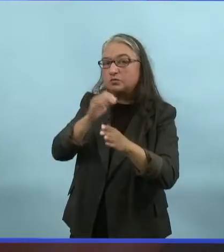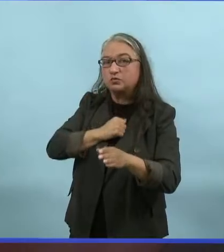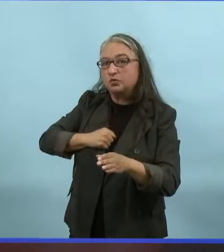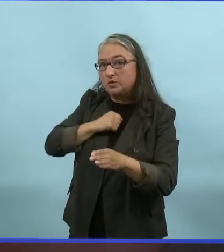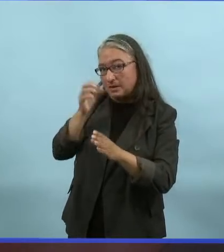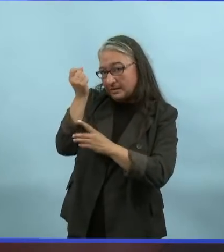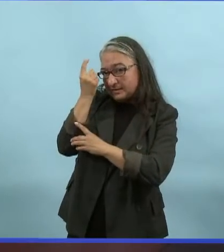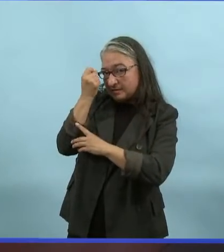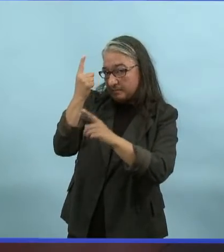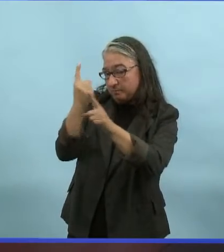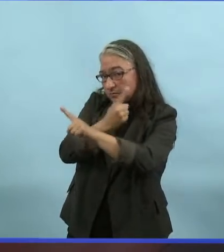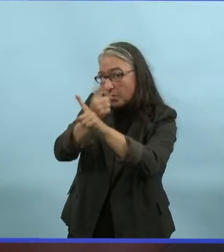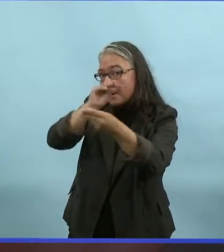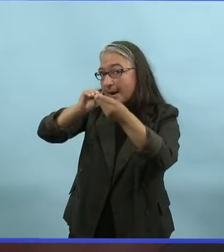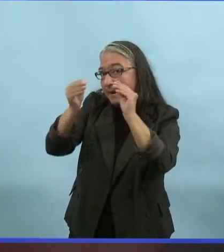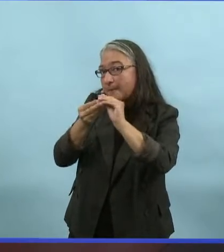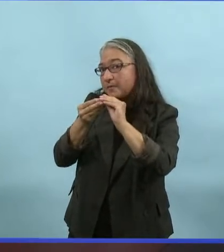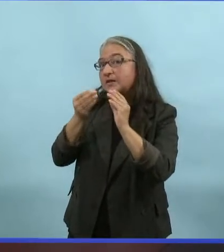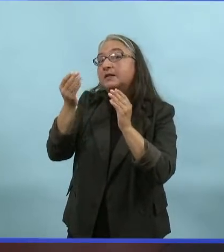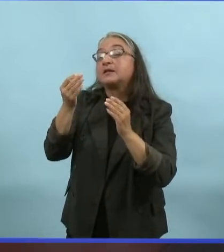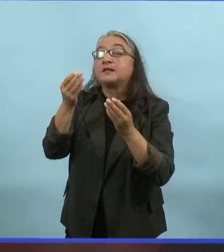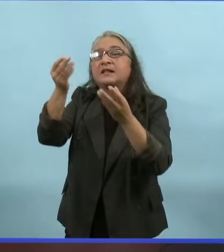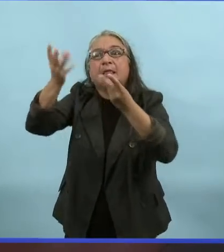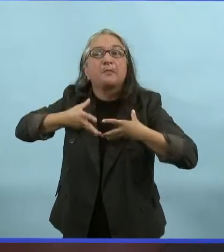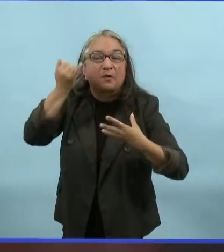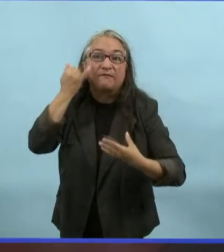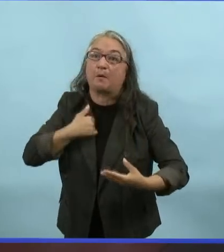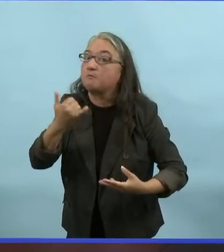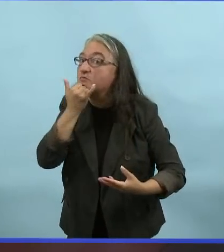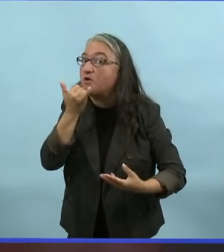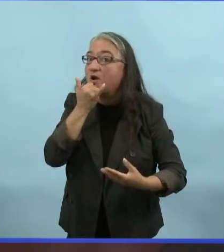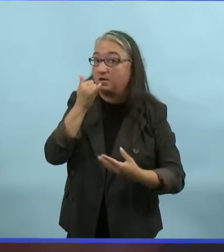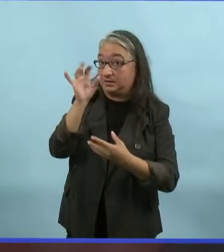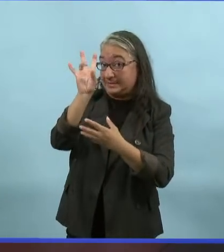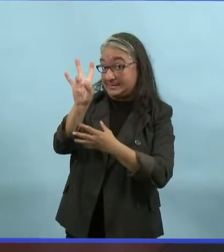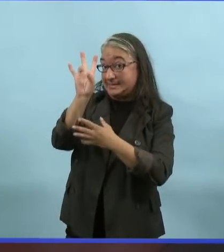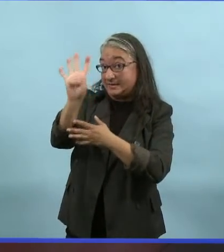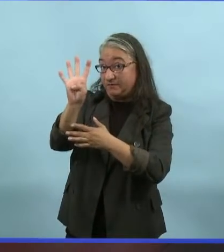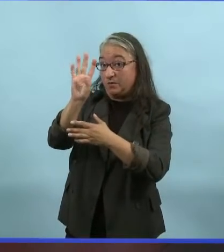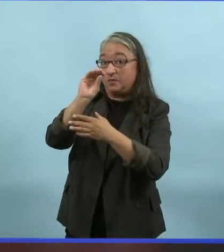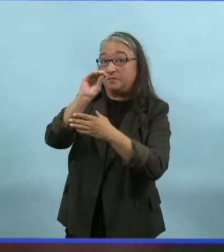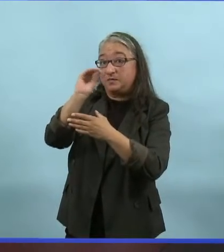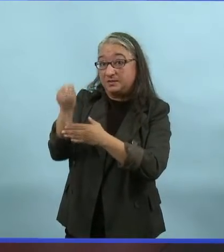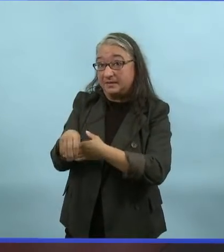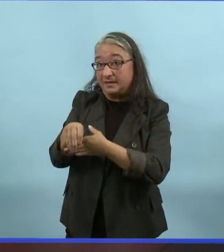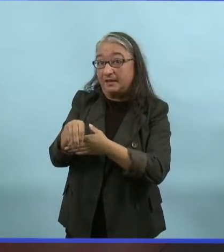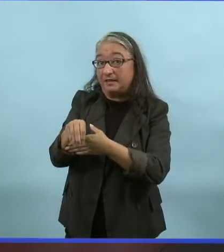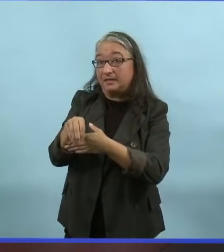and correct me if i'm wrong but you said 74 of the people admitted with covid to hospital last